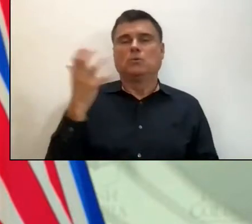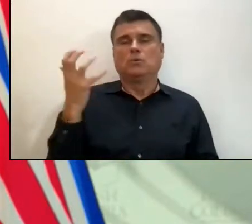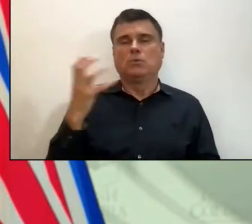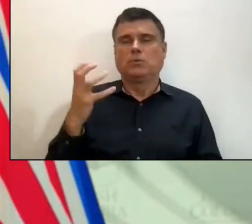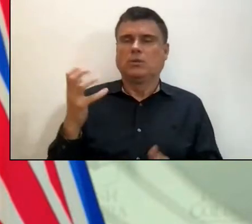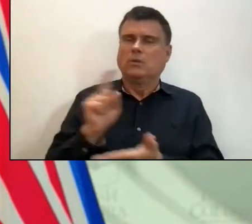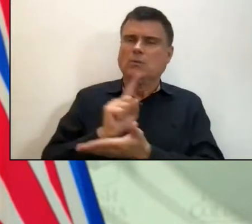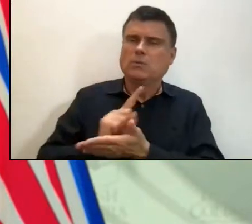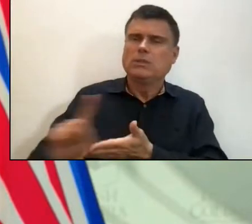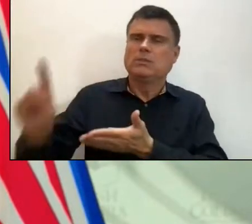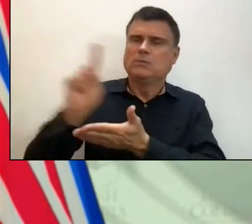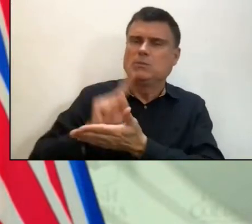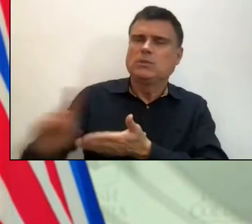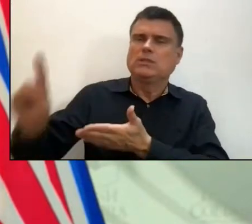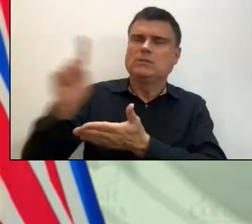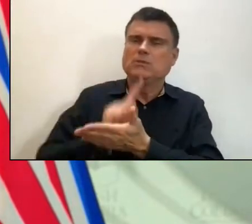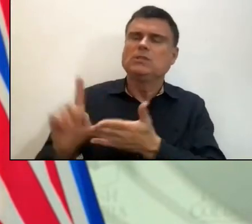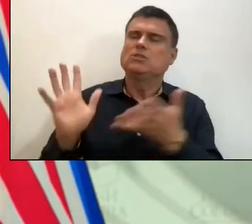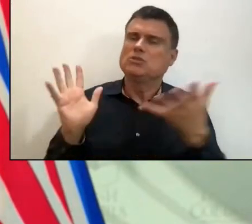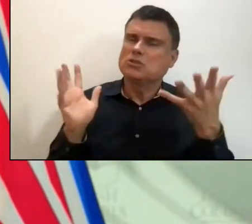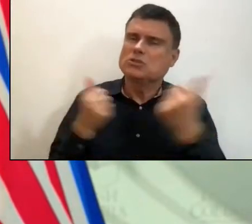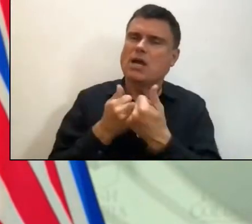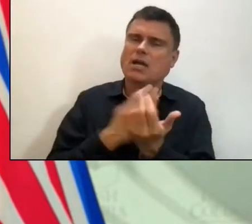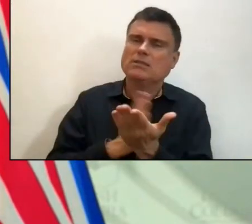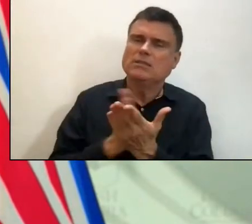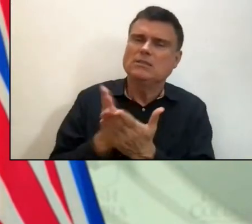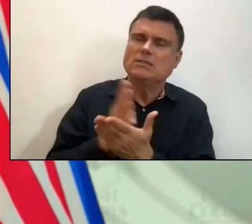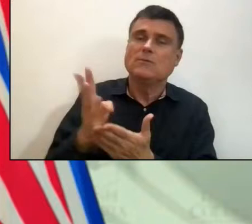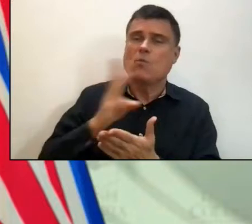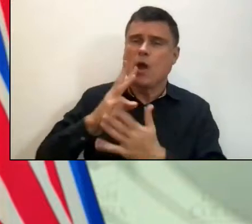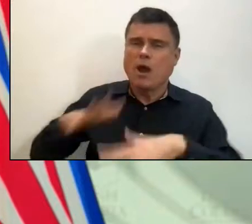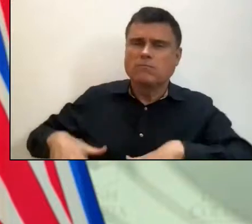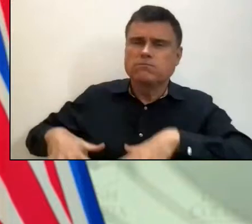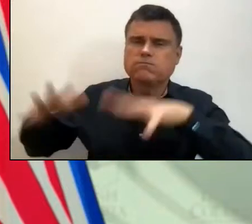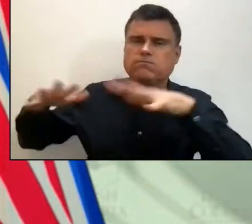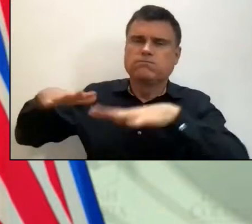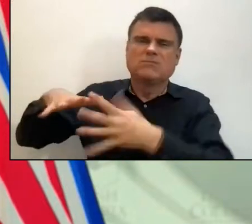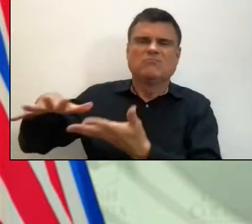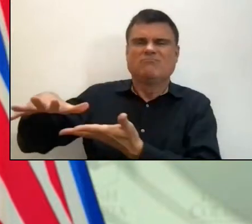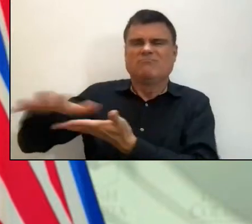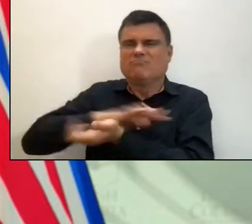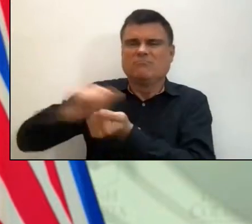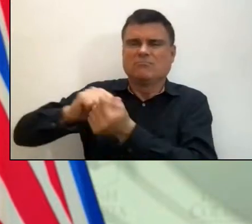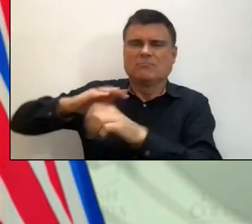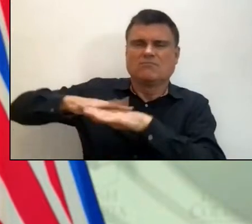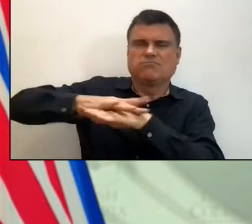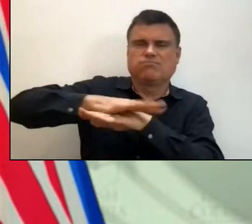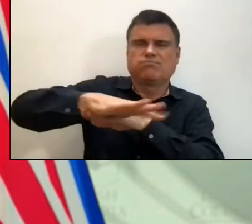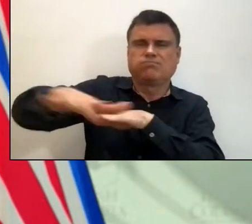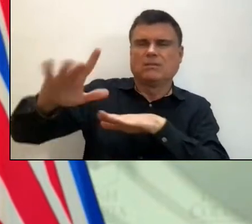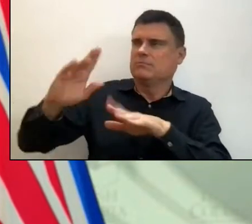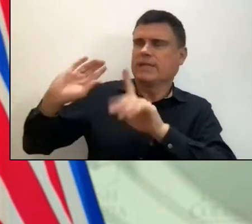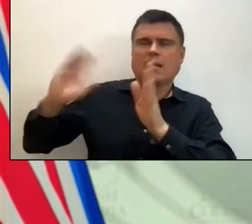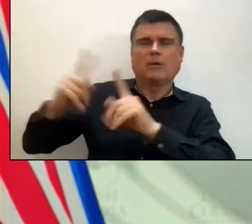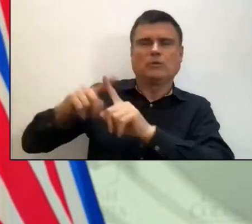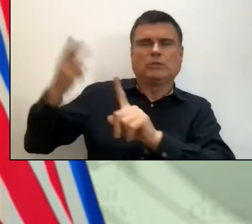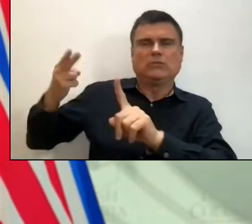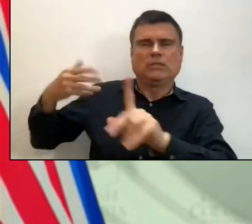province's history. Now in partnership with all levels of government we continue to make headway on our recovery.